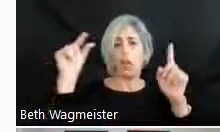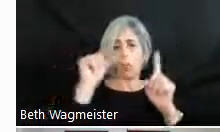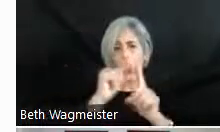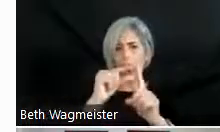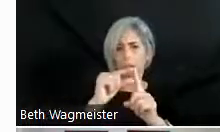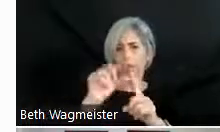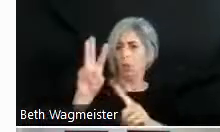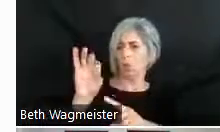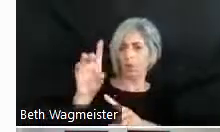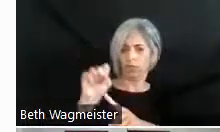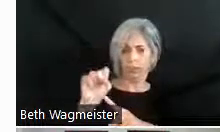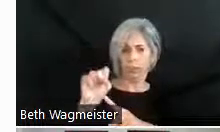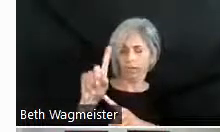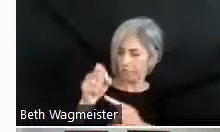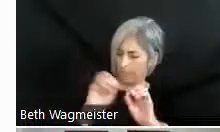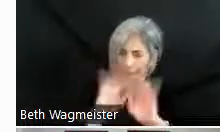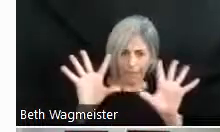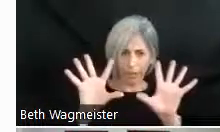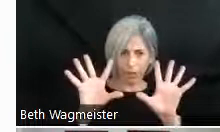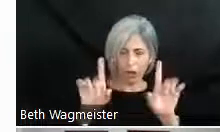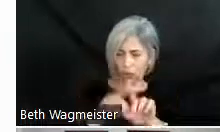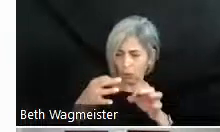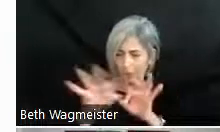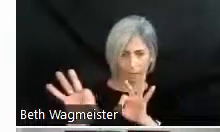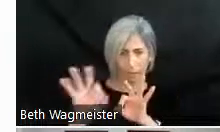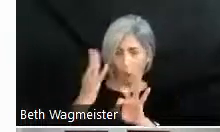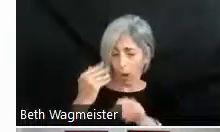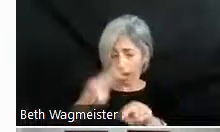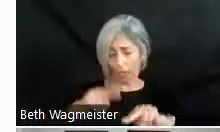need to be very clear and simple. Because it increases audience retention. When you